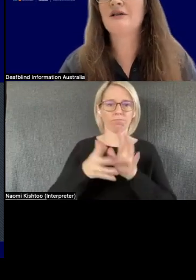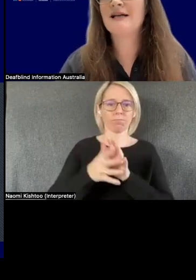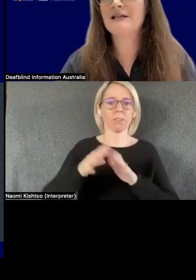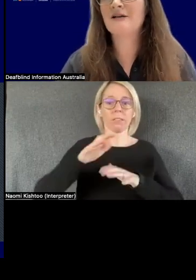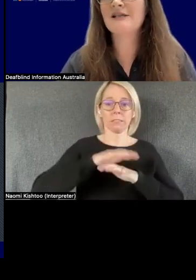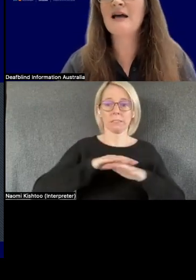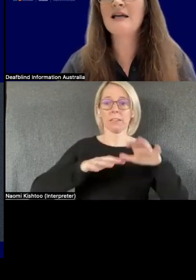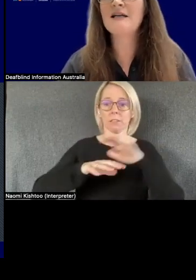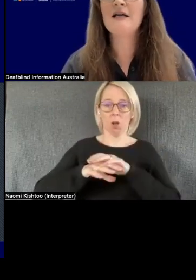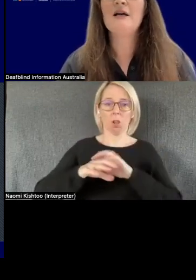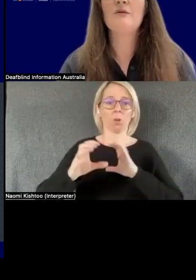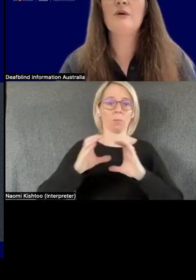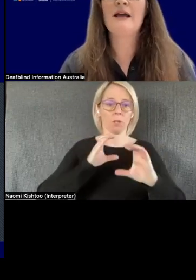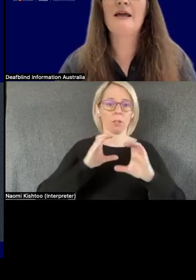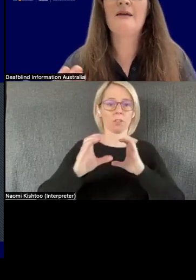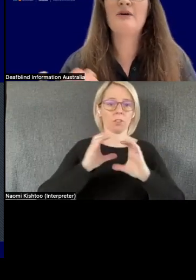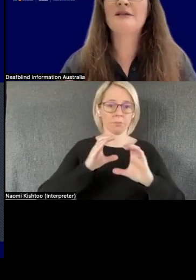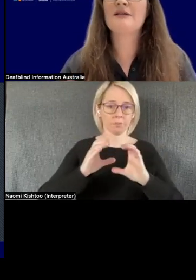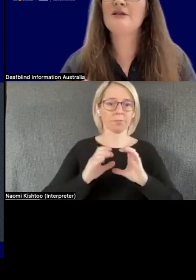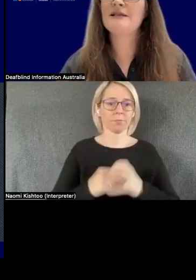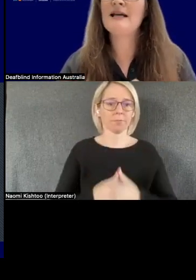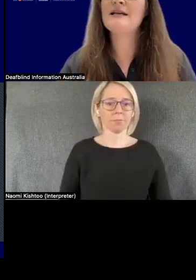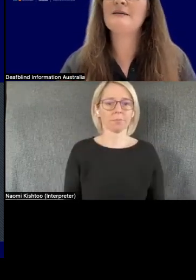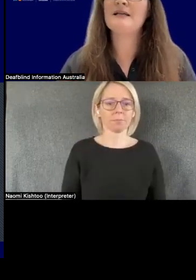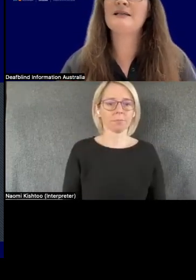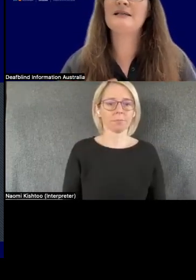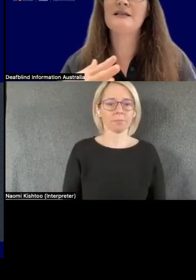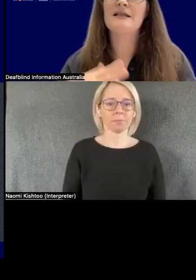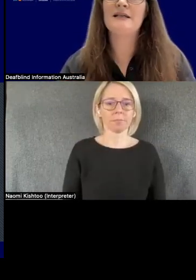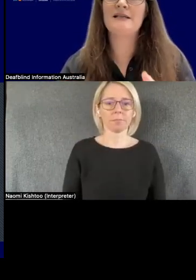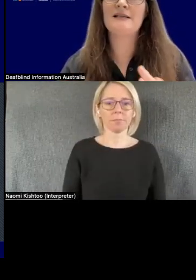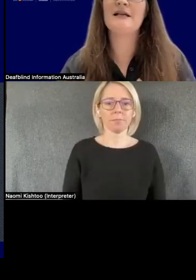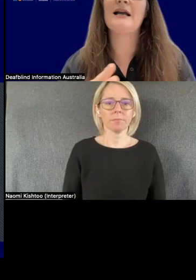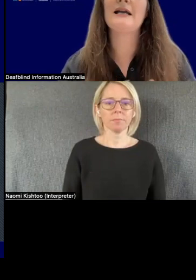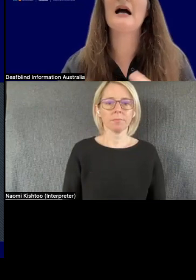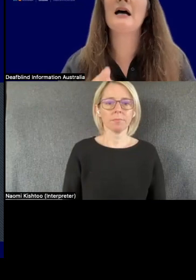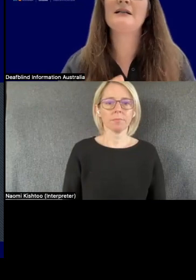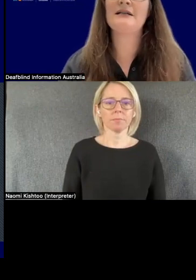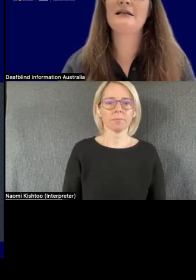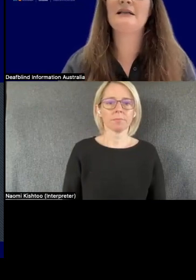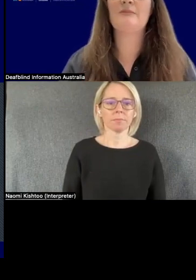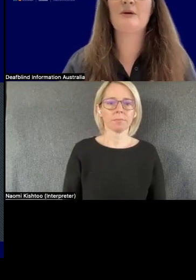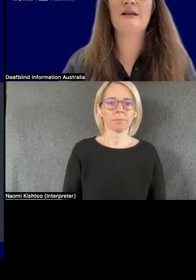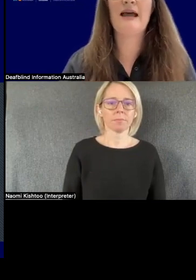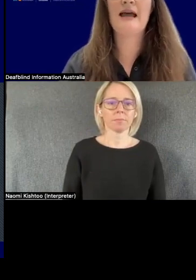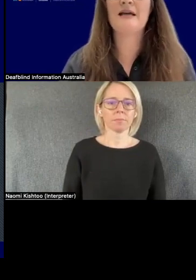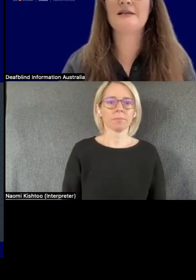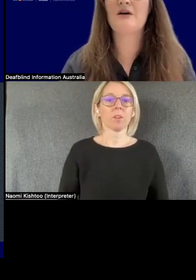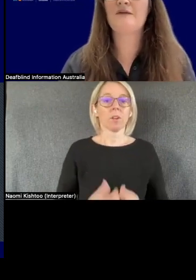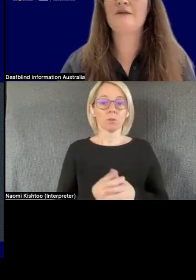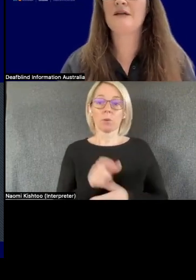so tactile sign, where the person who is sending the message is signing underneath the hands of